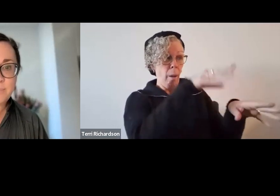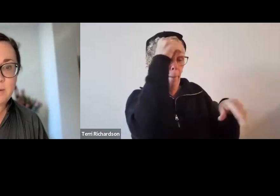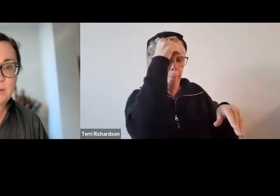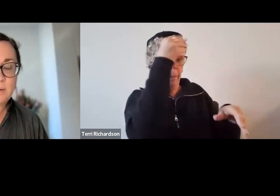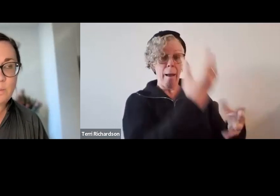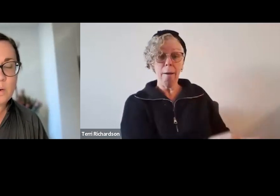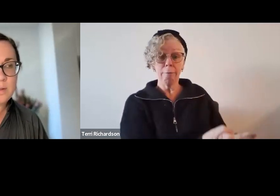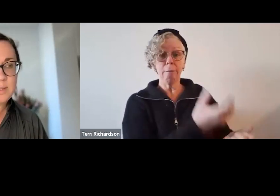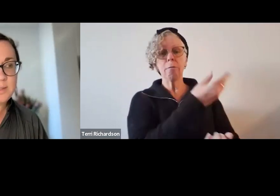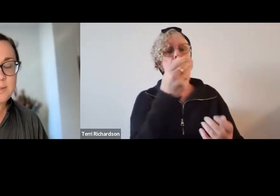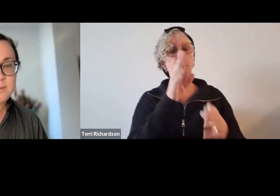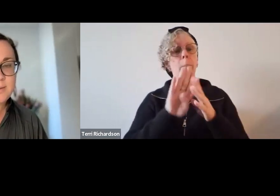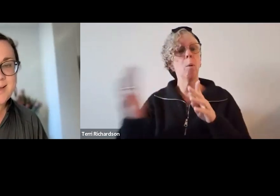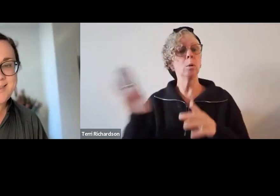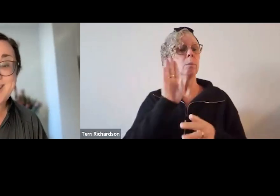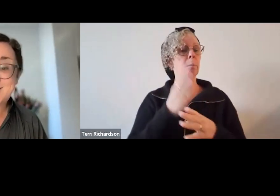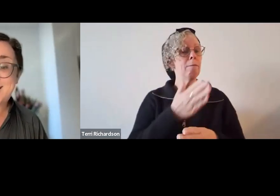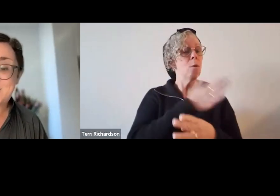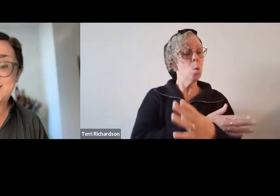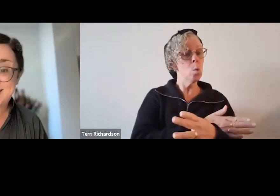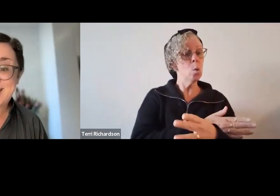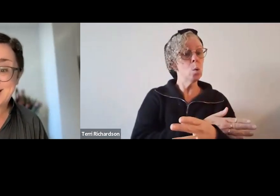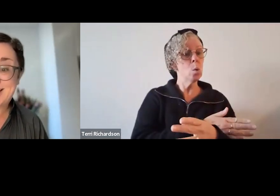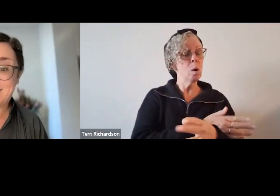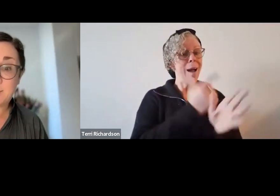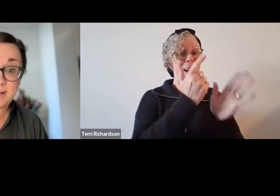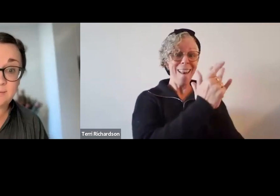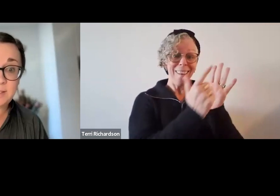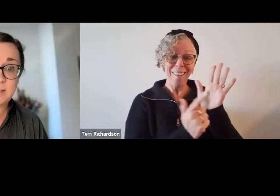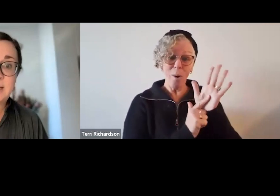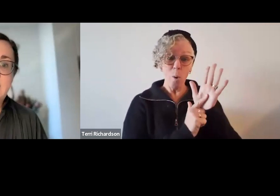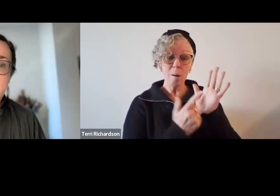what the legislation technically requires of us,